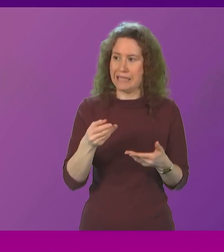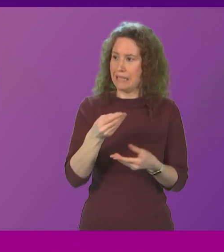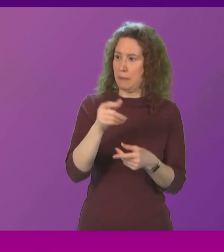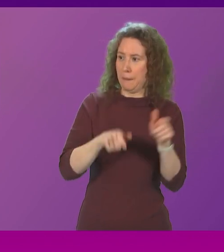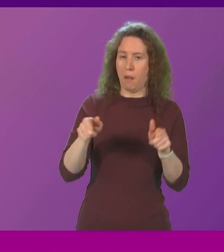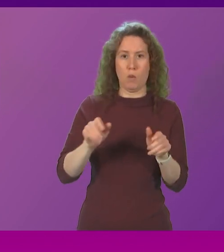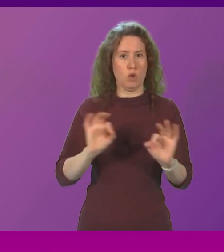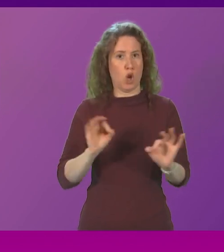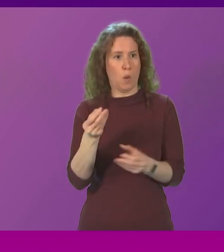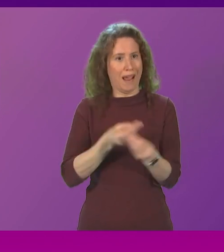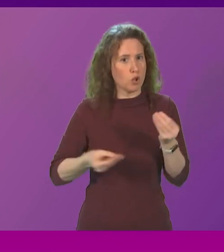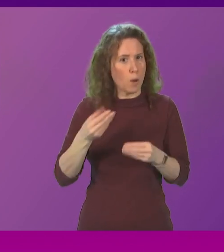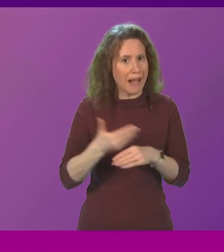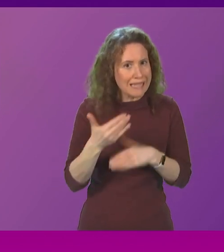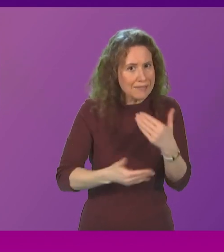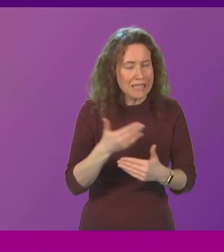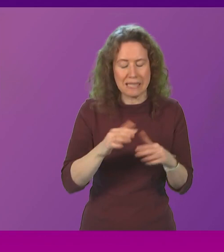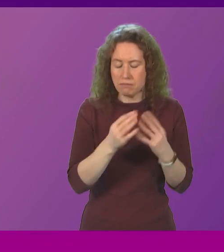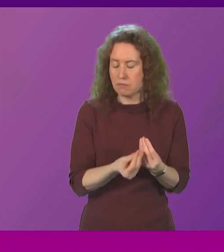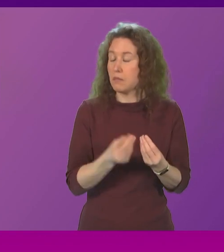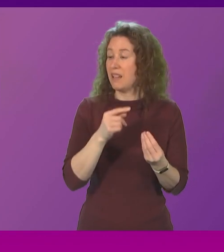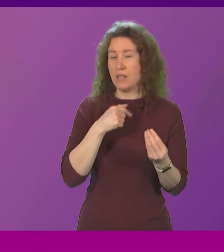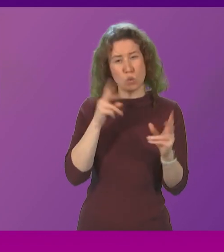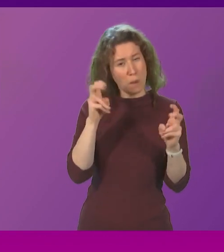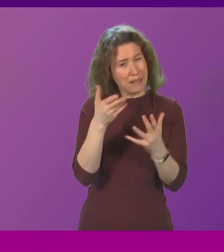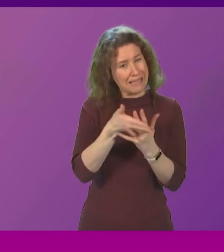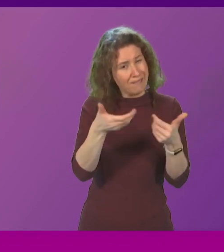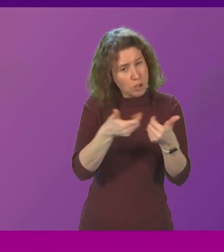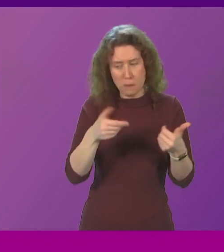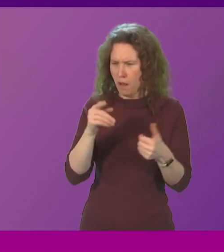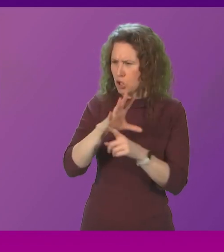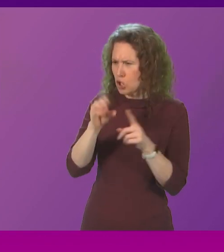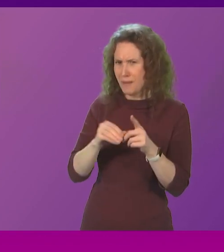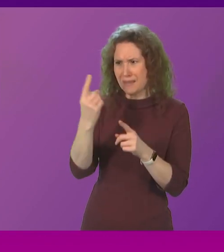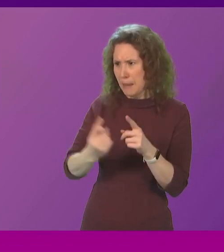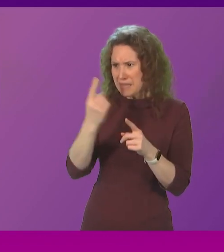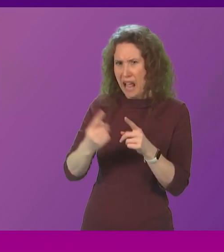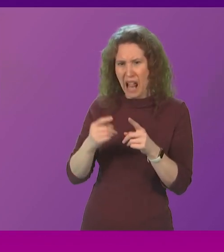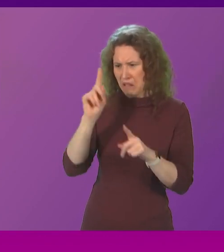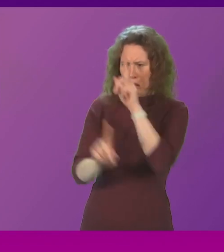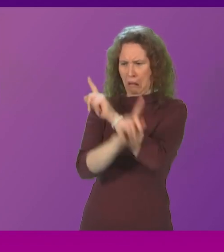As for division, the Conservative Party tore itself apart over Brexit.